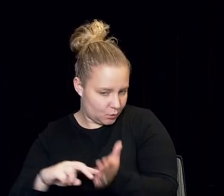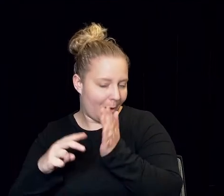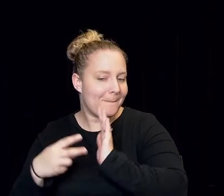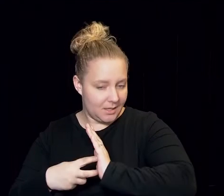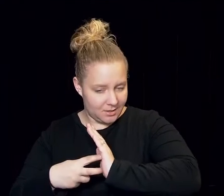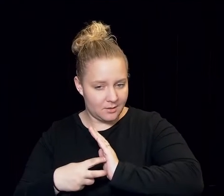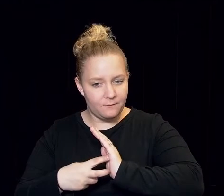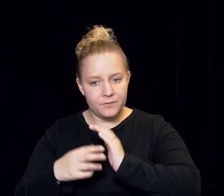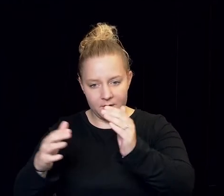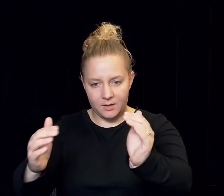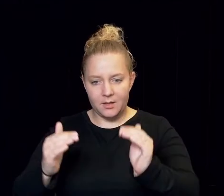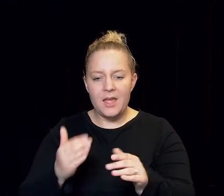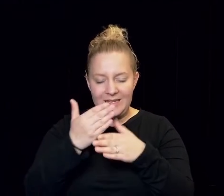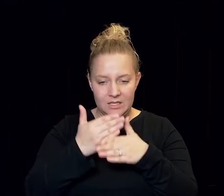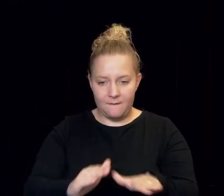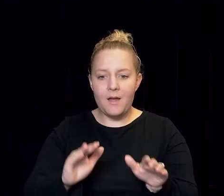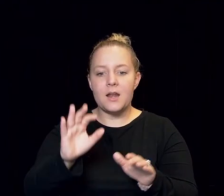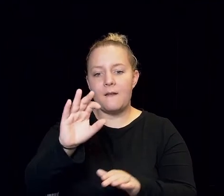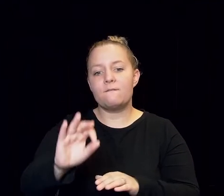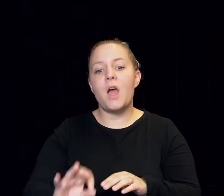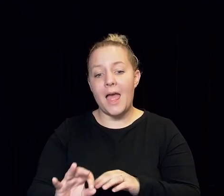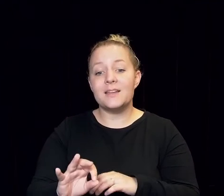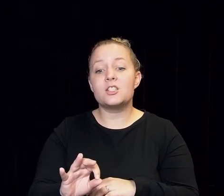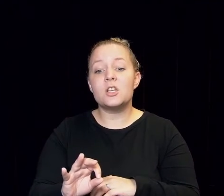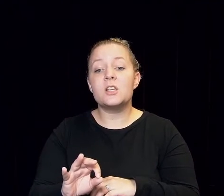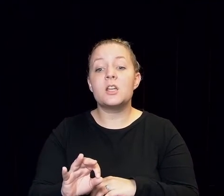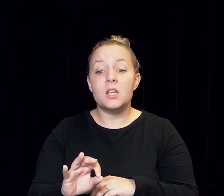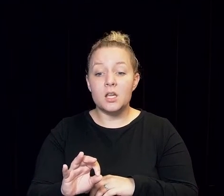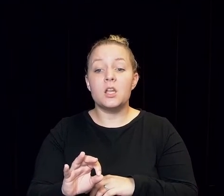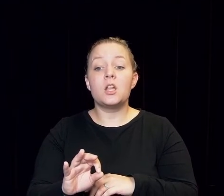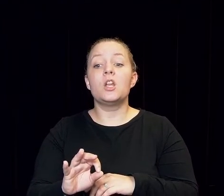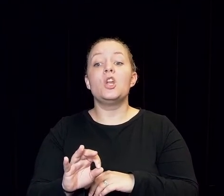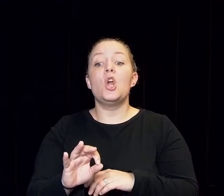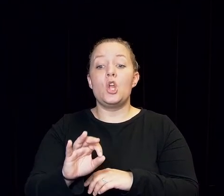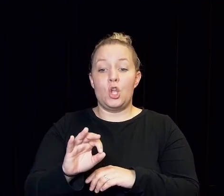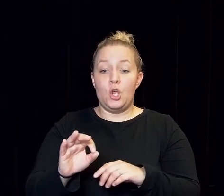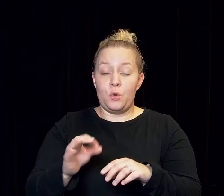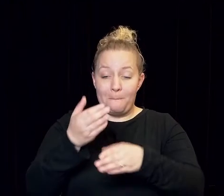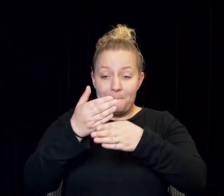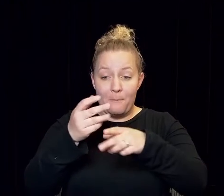Inwards, to divide a fraction, you multiply by the multiplicative inverse. So, what that means with an